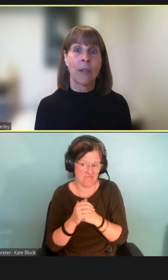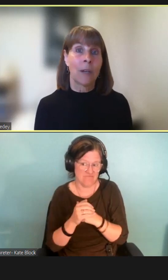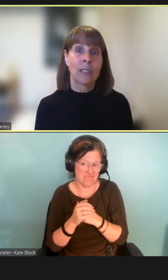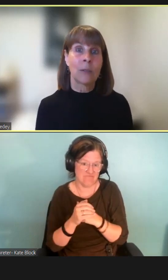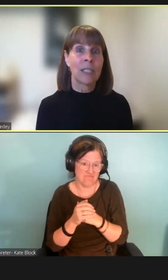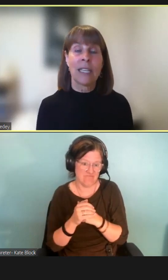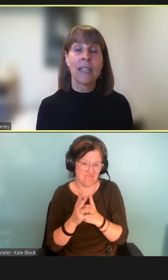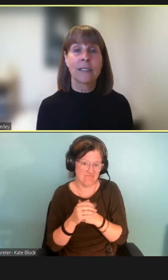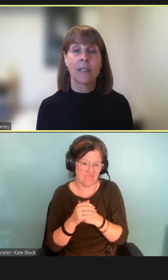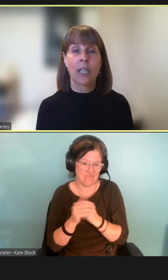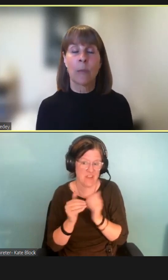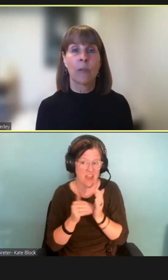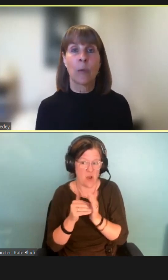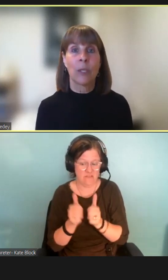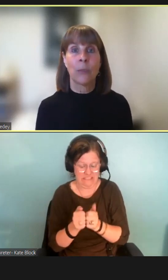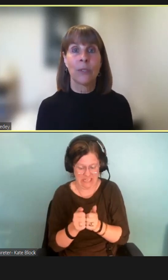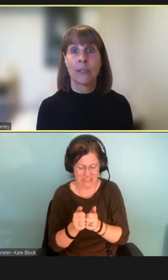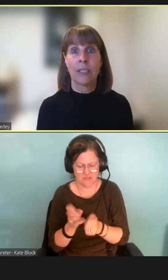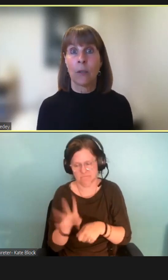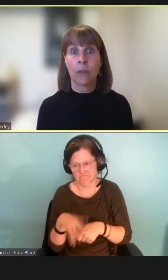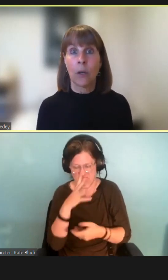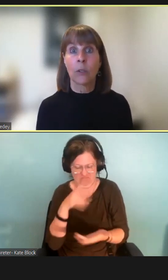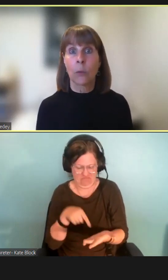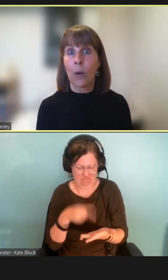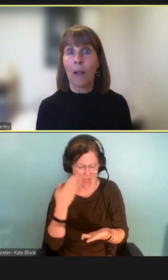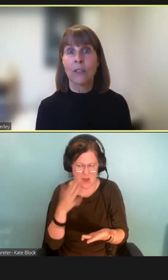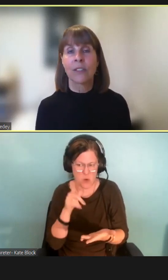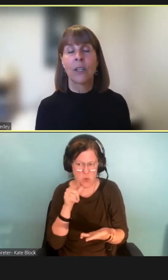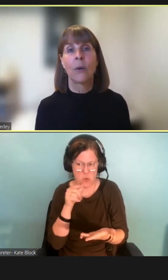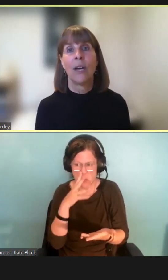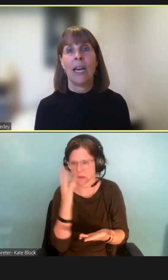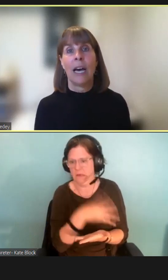ignoring texts that are coming from people that they don't know as well so